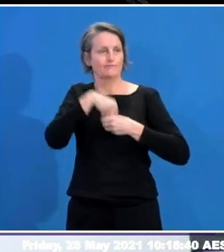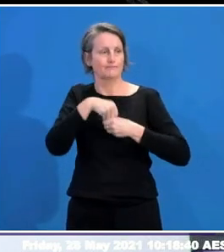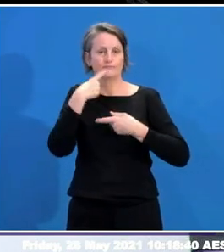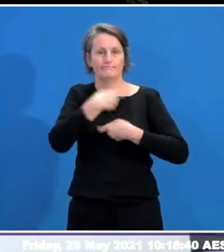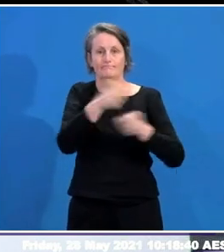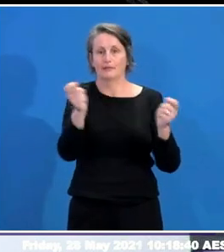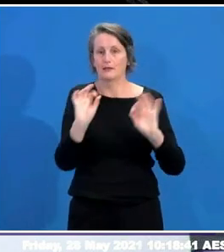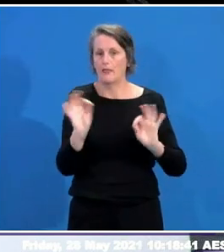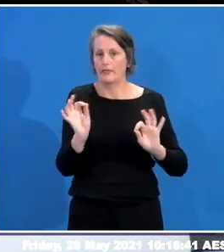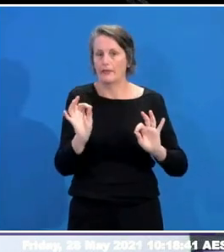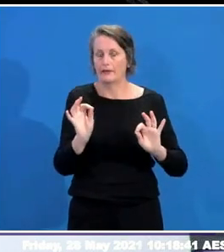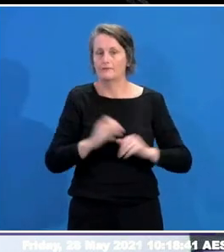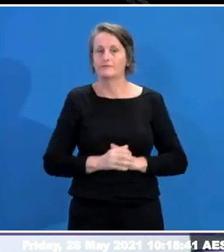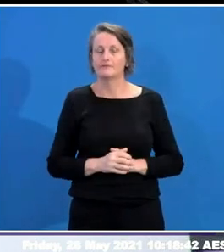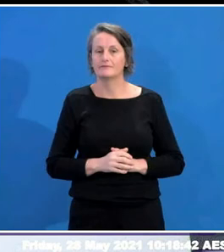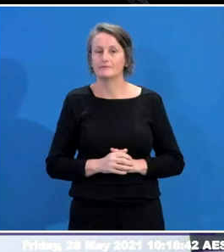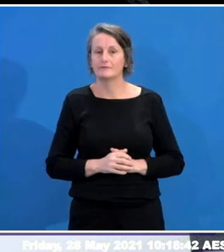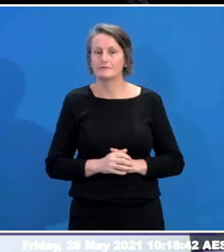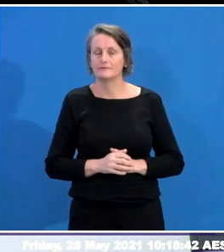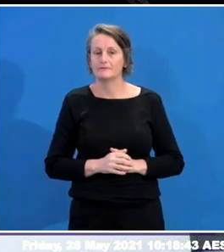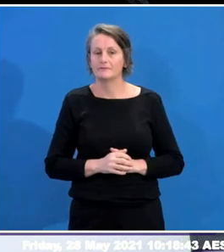to the document, as opposed to an alternative which would have been